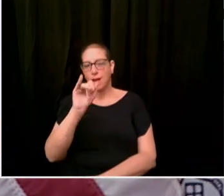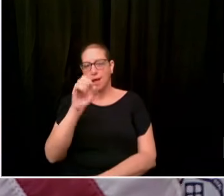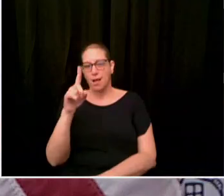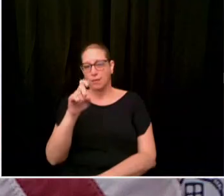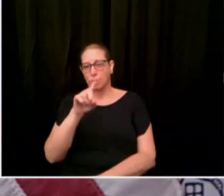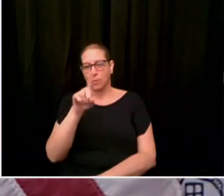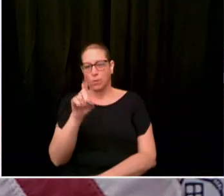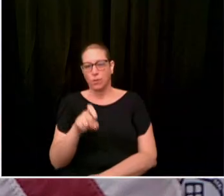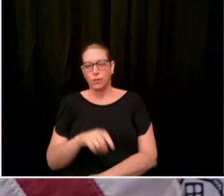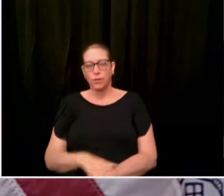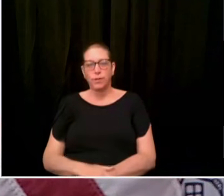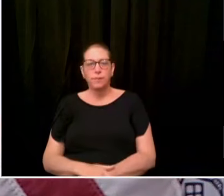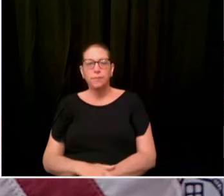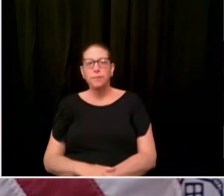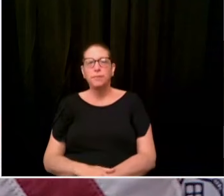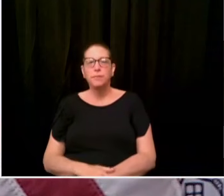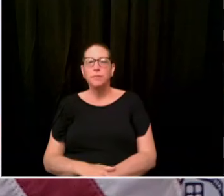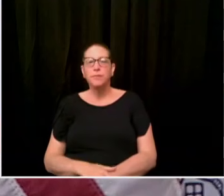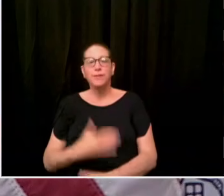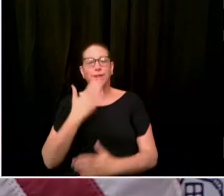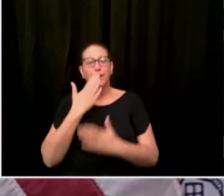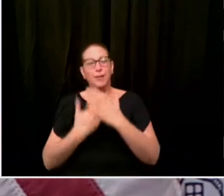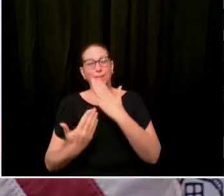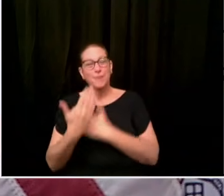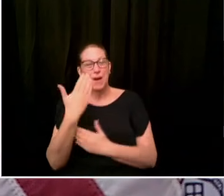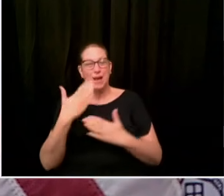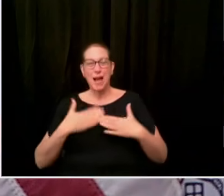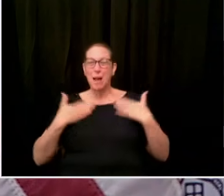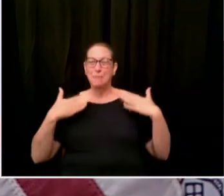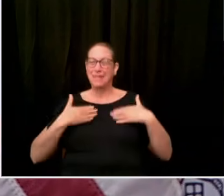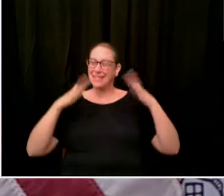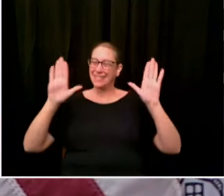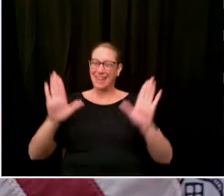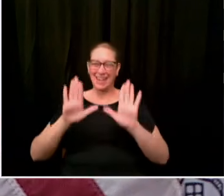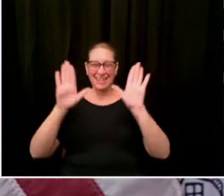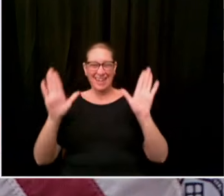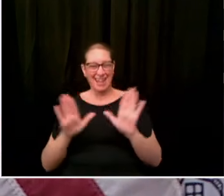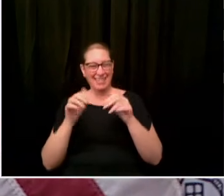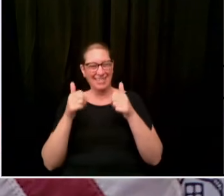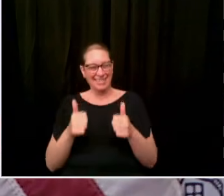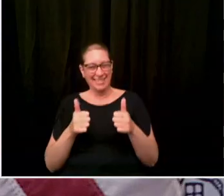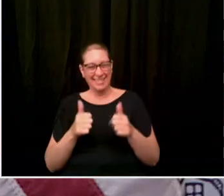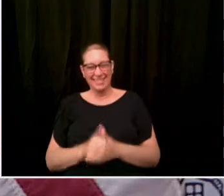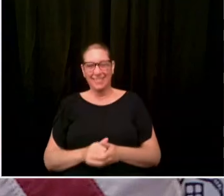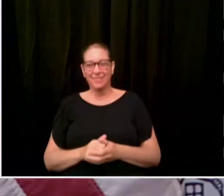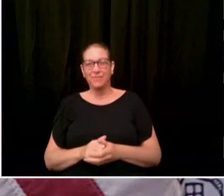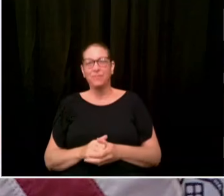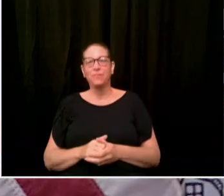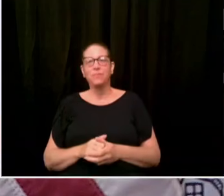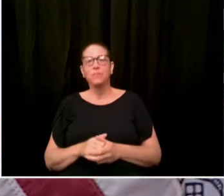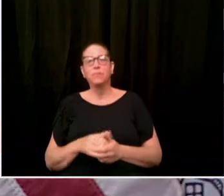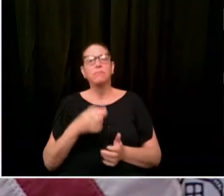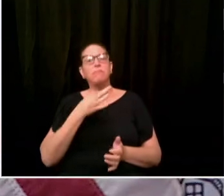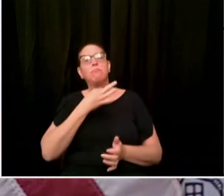THAT. NEXT WE HAVE KATIE HONAN FROM THE "WALL STREET